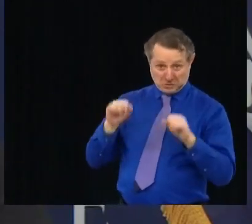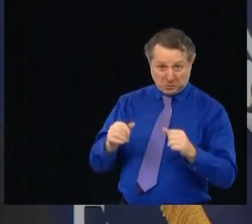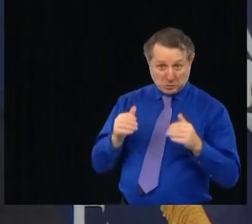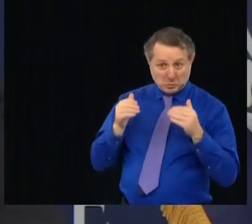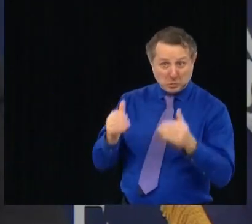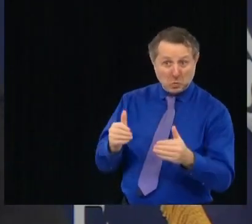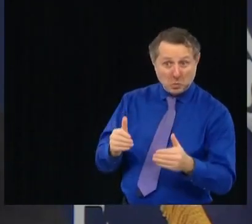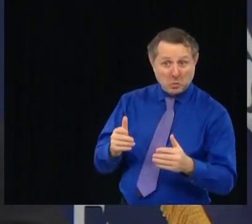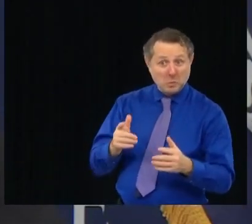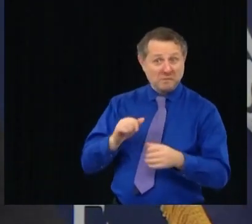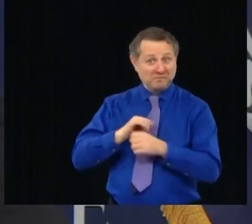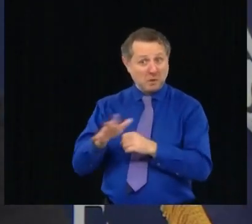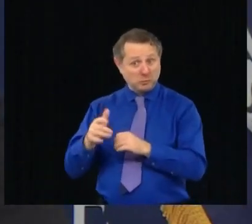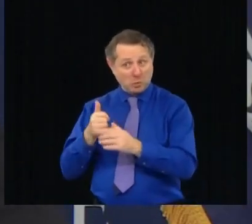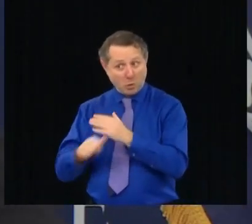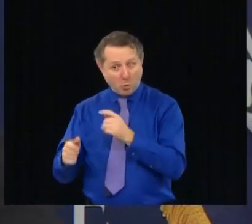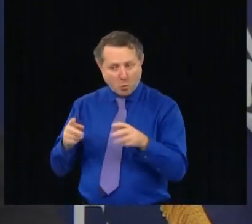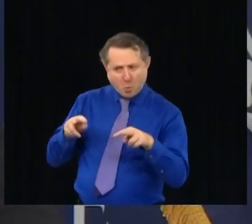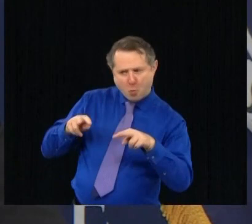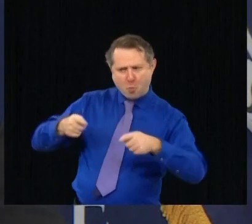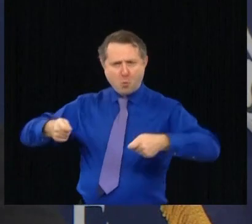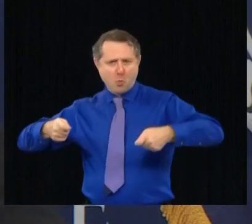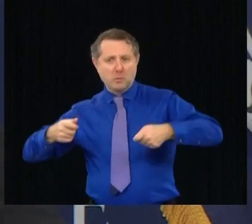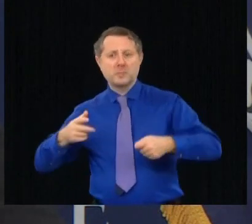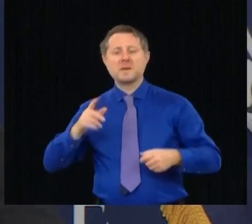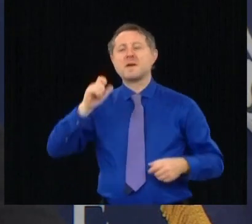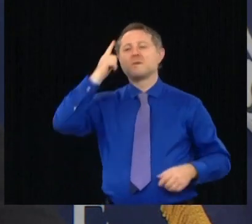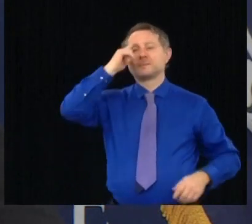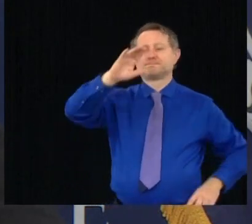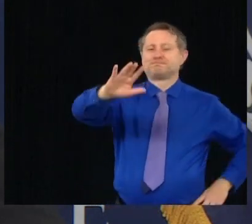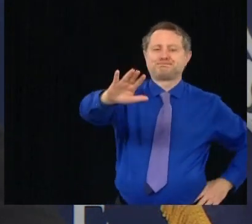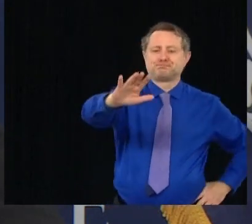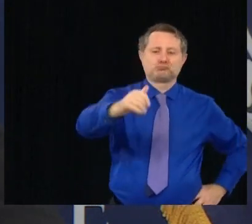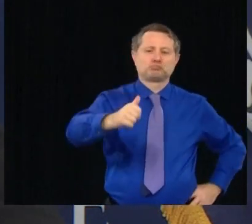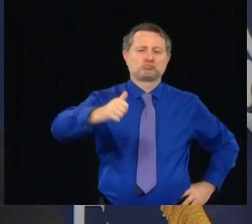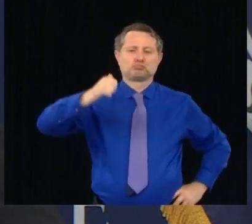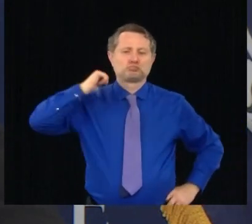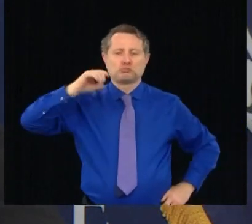OF THIS VIRUS WILL BE IN CHECK